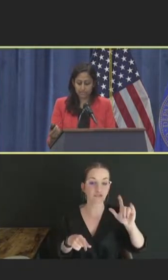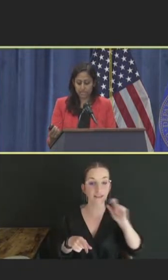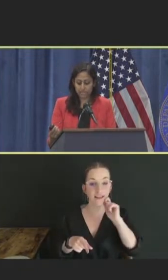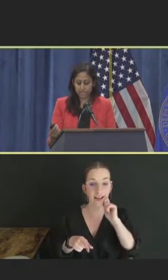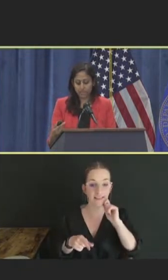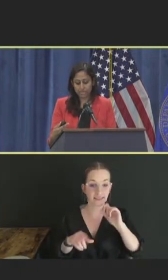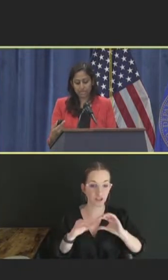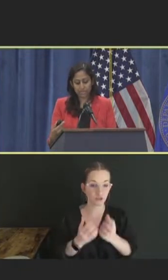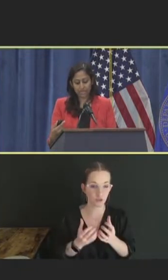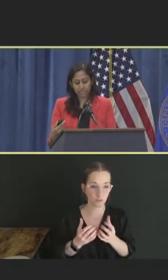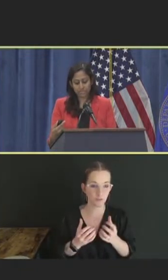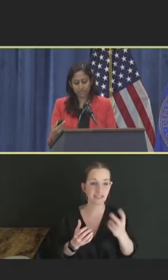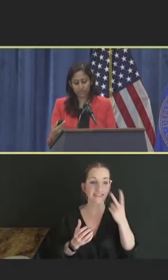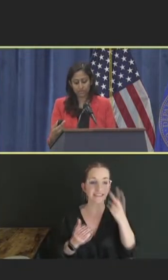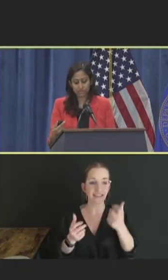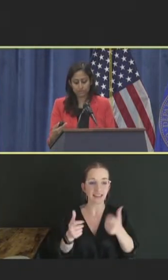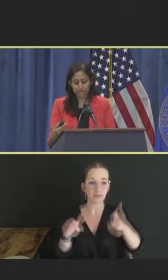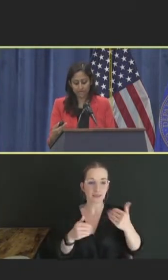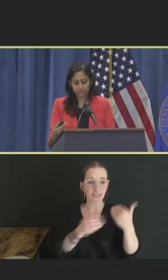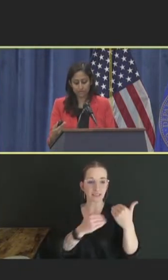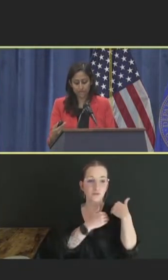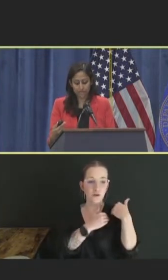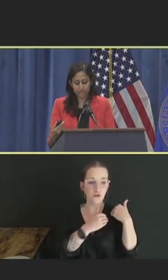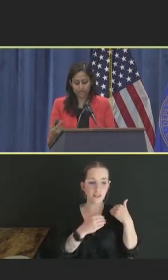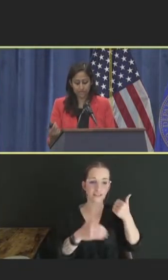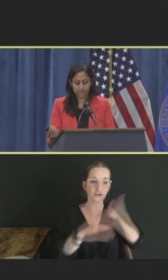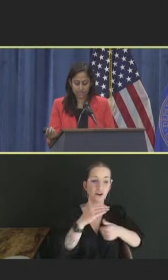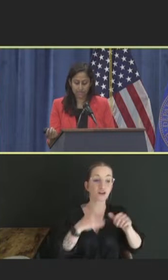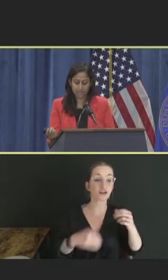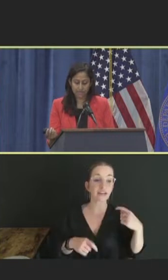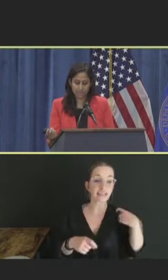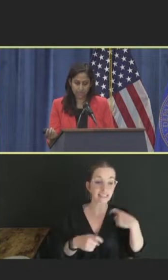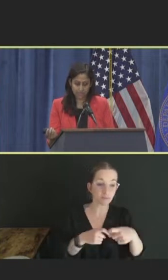burden among younger ages for Hispanic, Black, and Alaska Native populations,